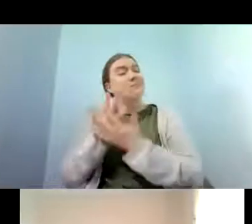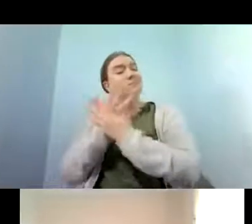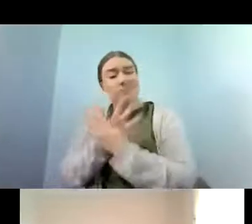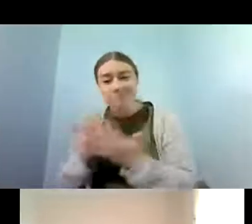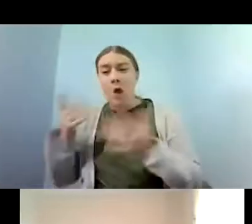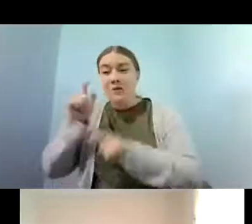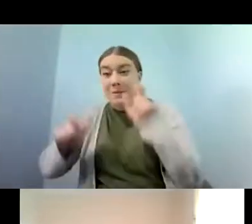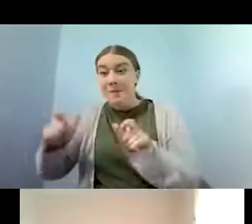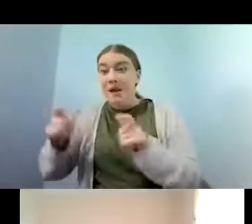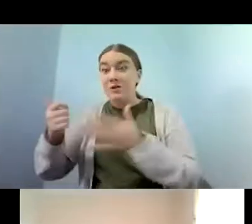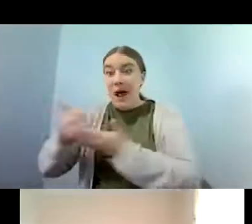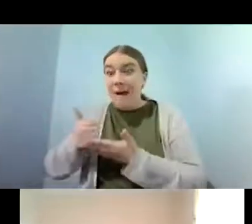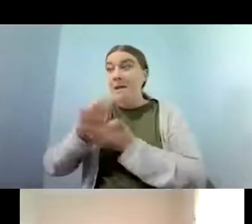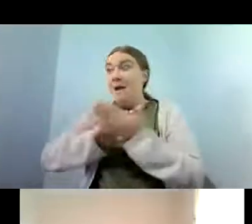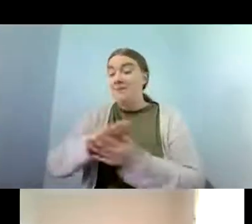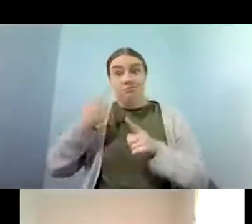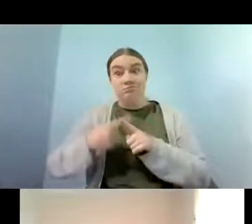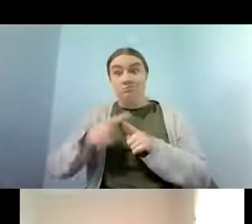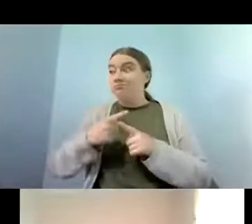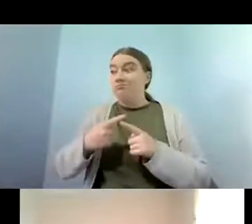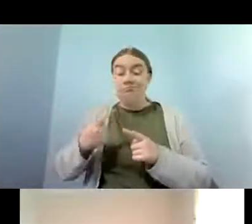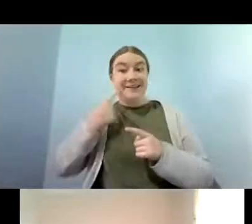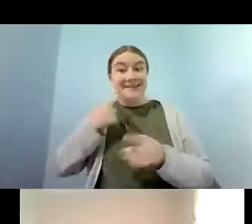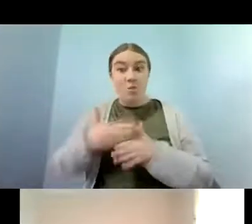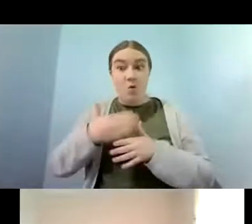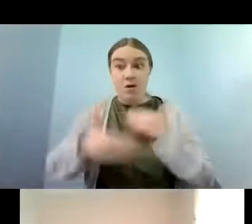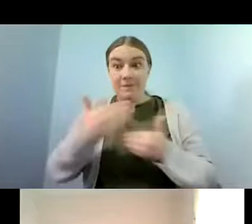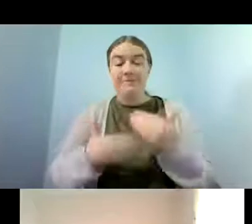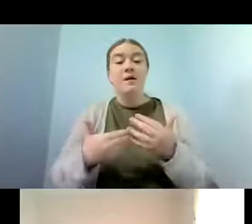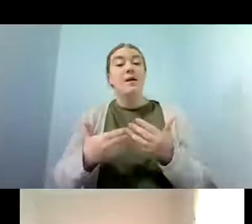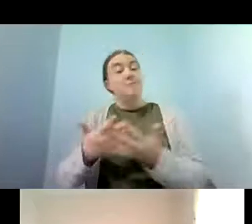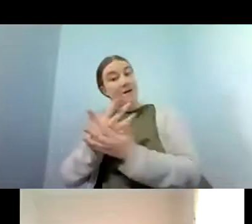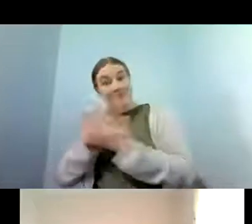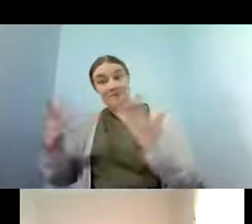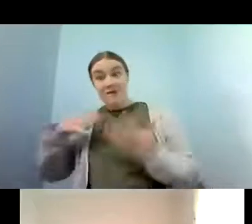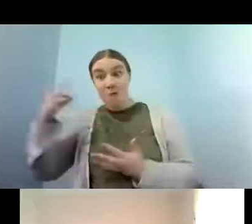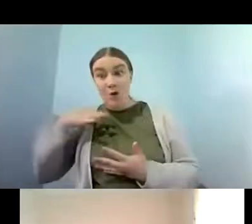so by working together with volunteers scientists and conservationists can collect much more